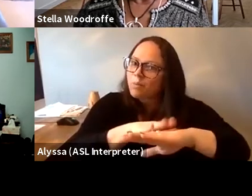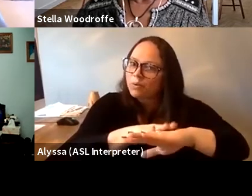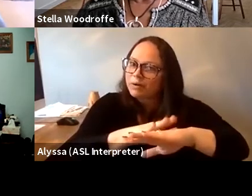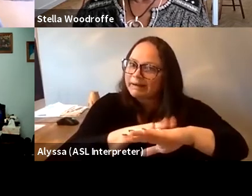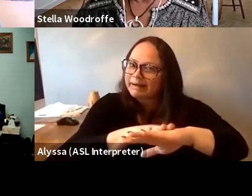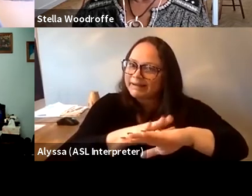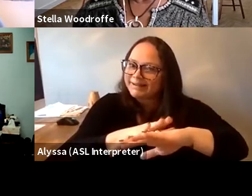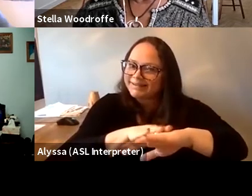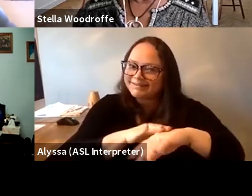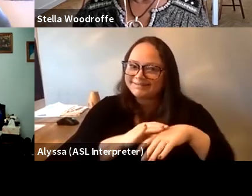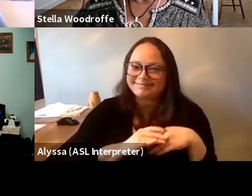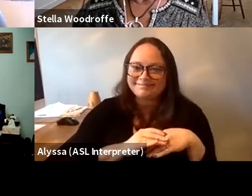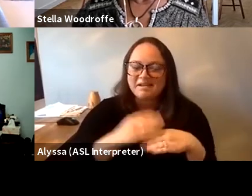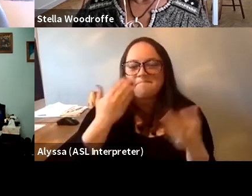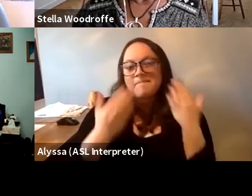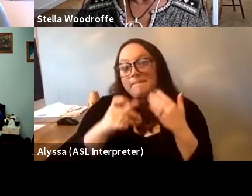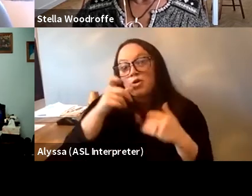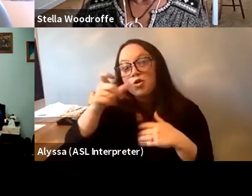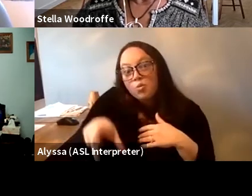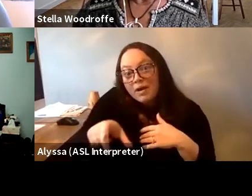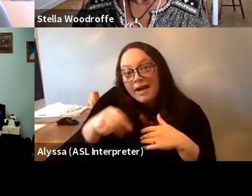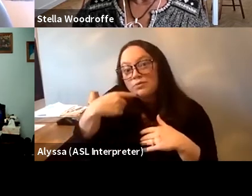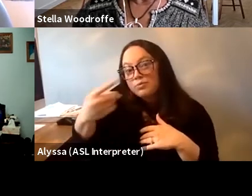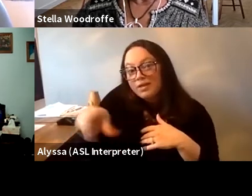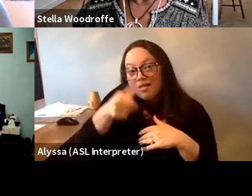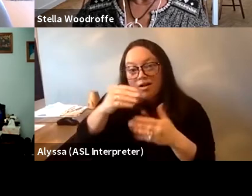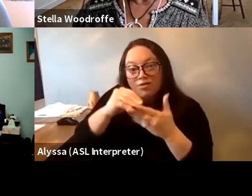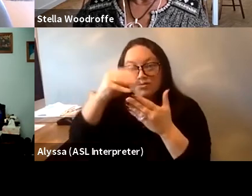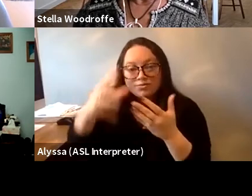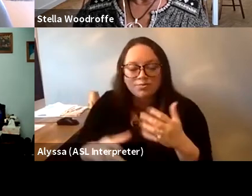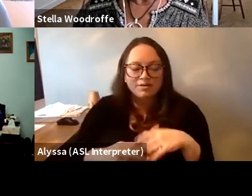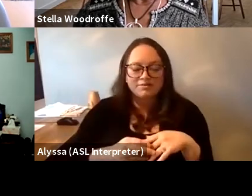next student. And so I would I regularly get phone calls and